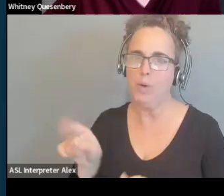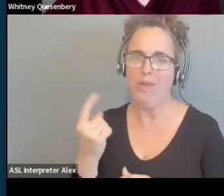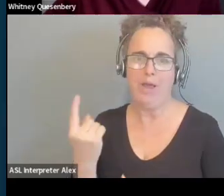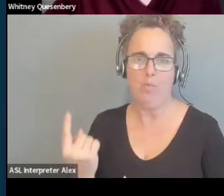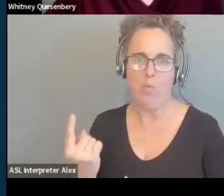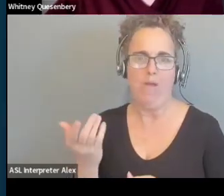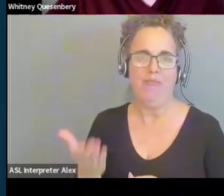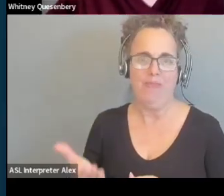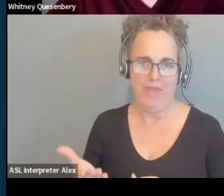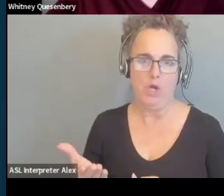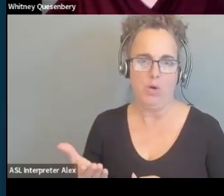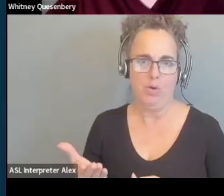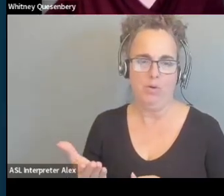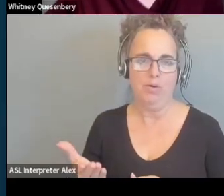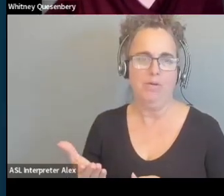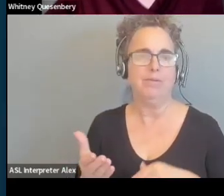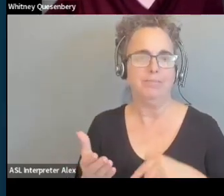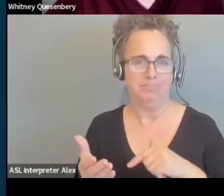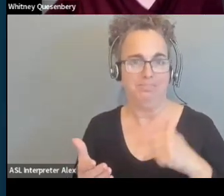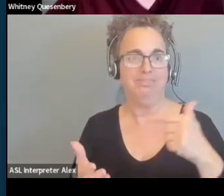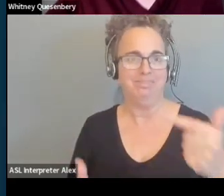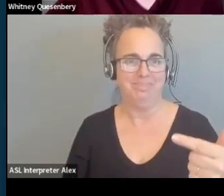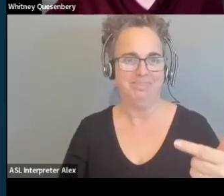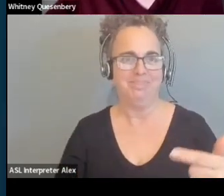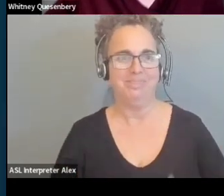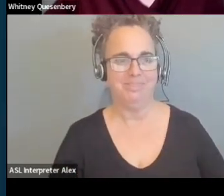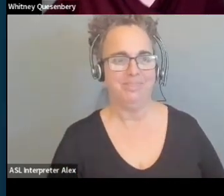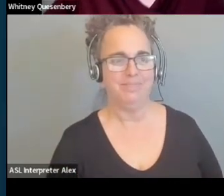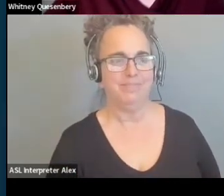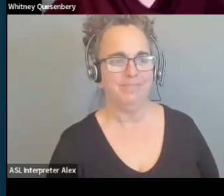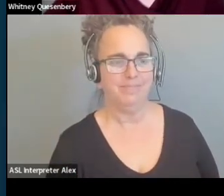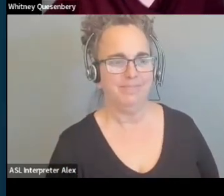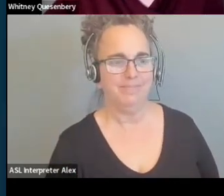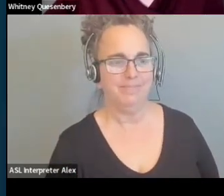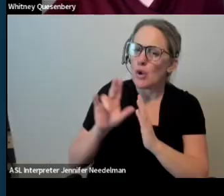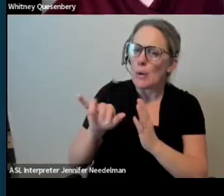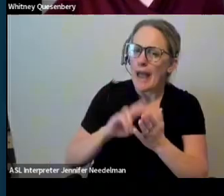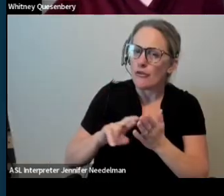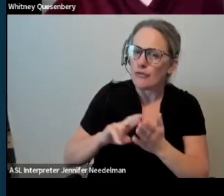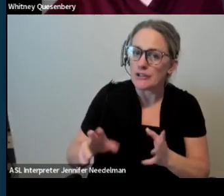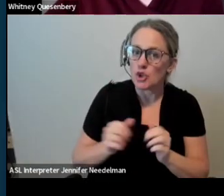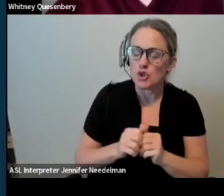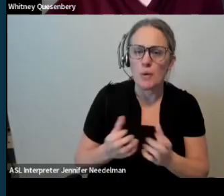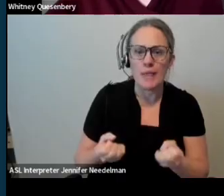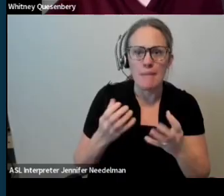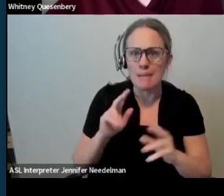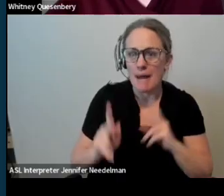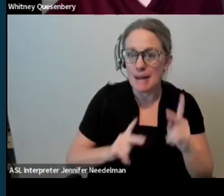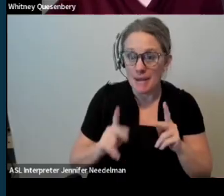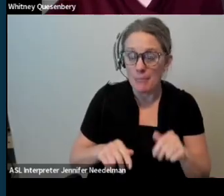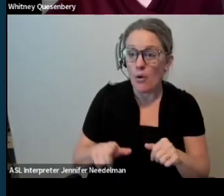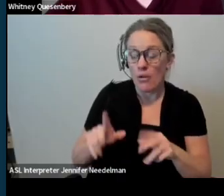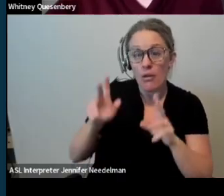And as we reviewed it with many members of the, of the institute, the person in charge of the research researcher section of the website